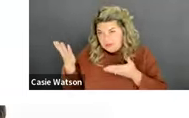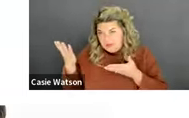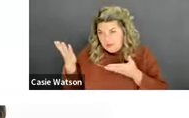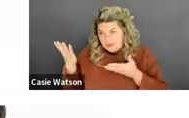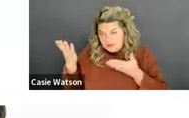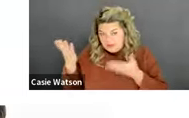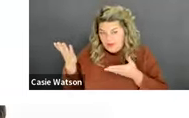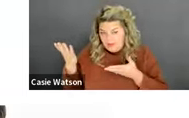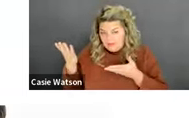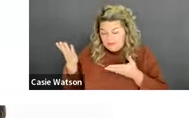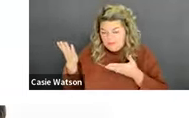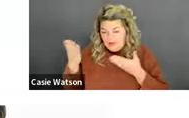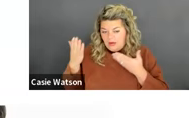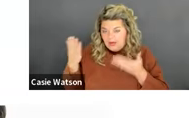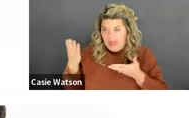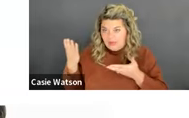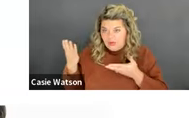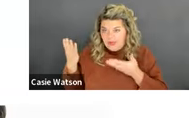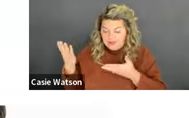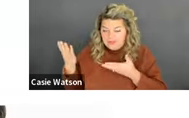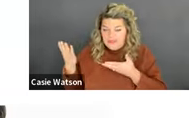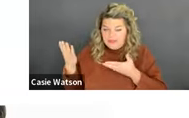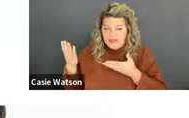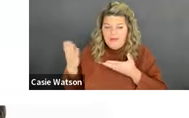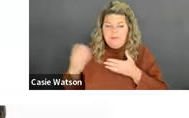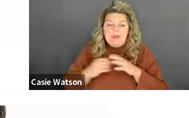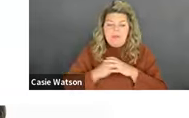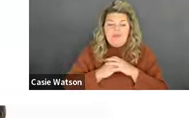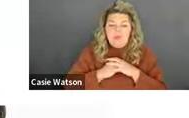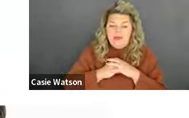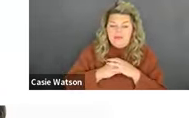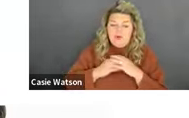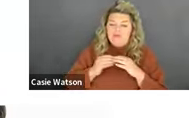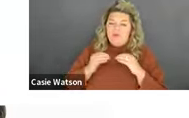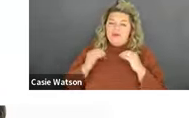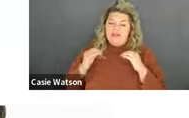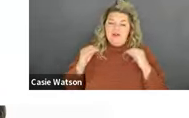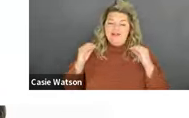That would be an accurate interpretation. But the point I'm going for here,